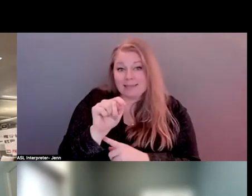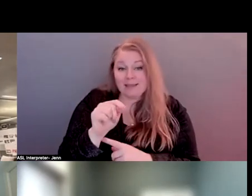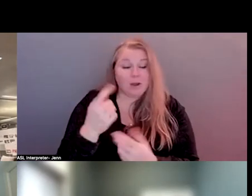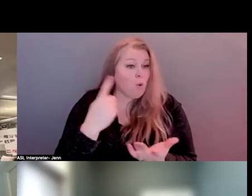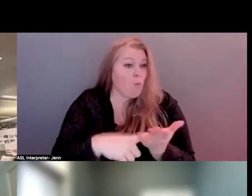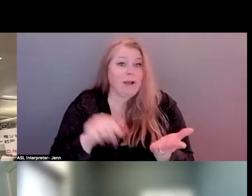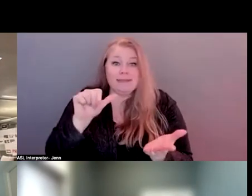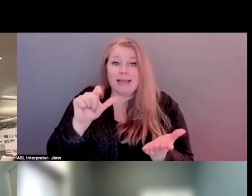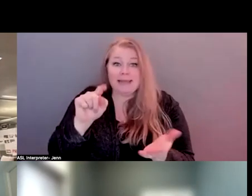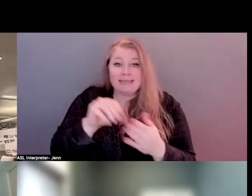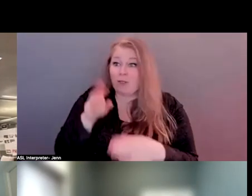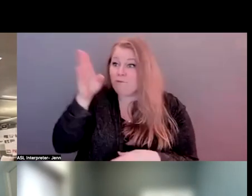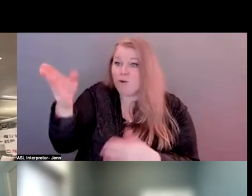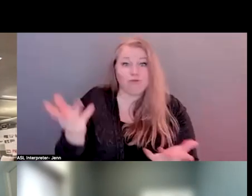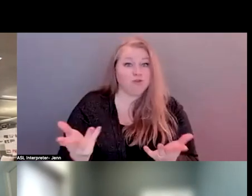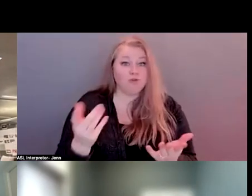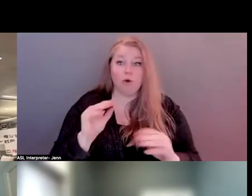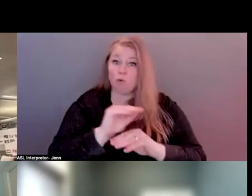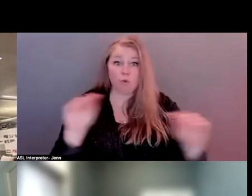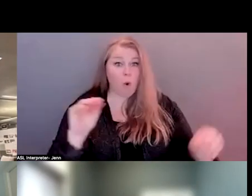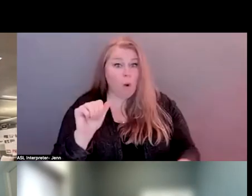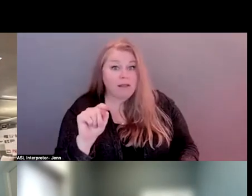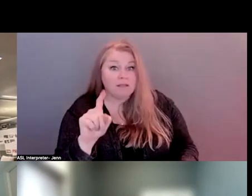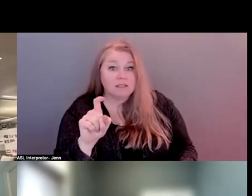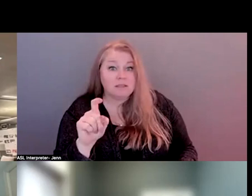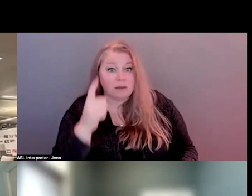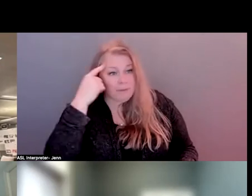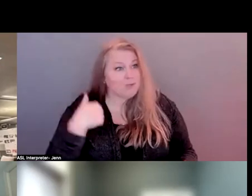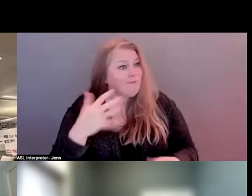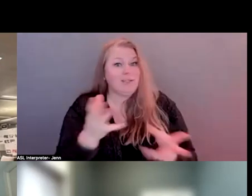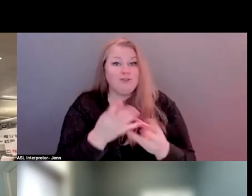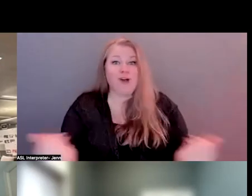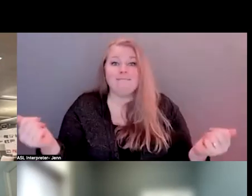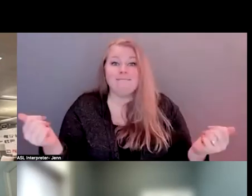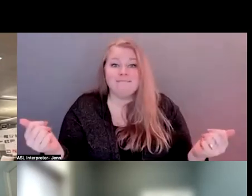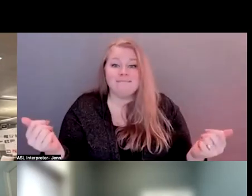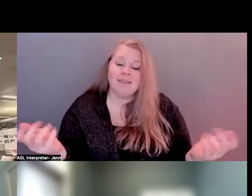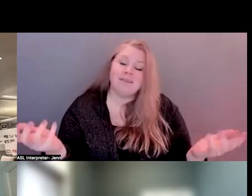Is there no AT because we have solved it all? Hopeful thinking.